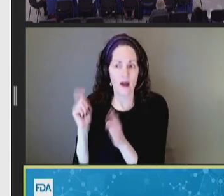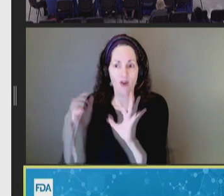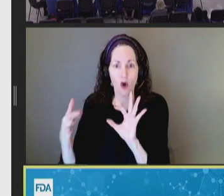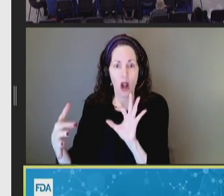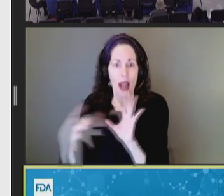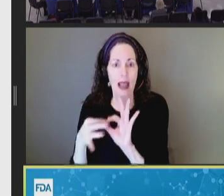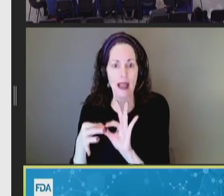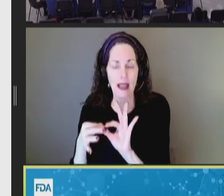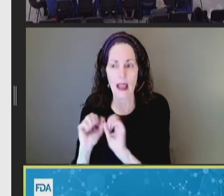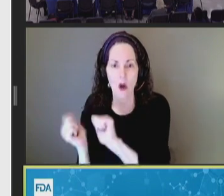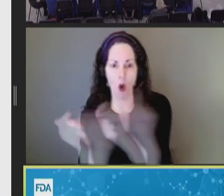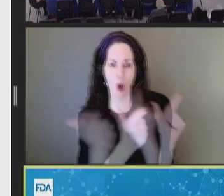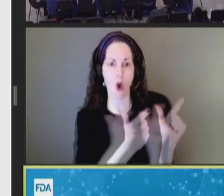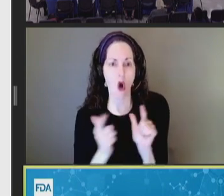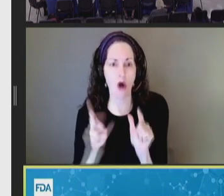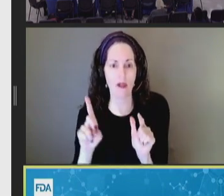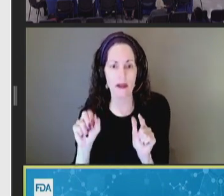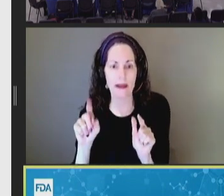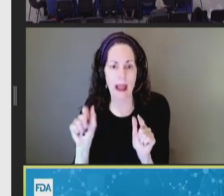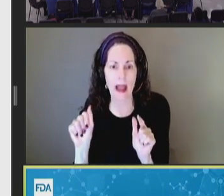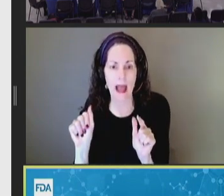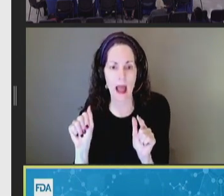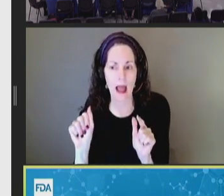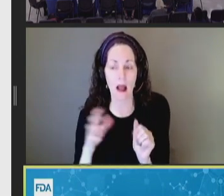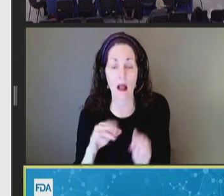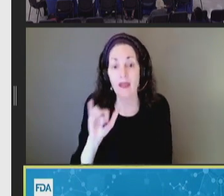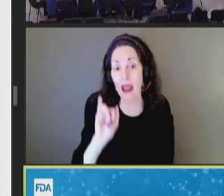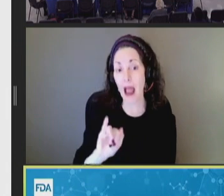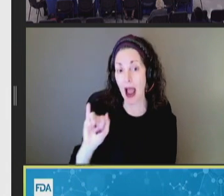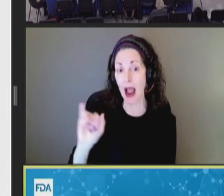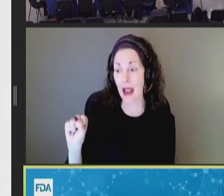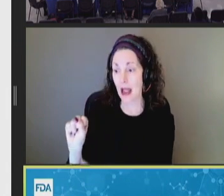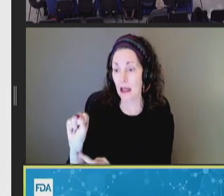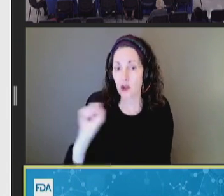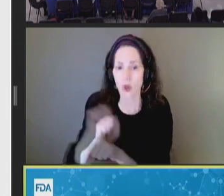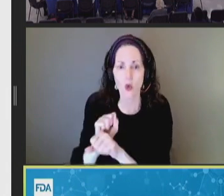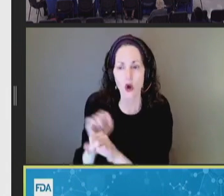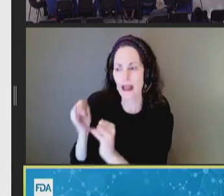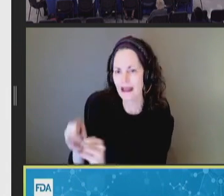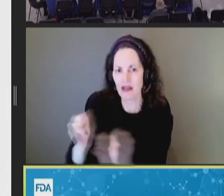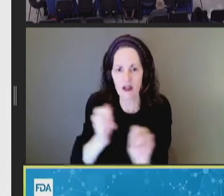which is that the IIS work individually with our data partners. They have data use agreements